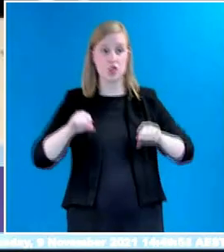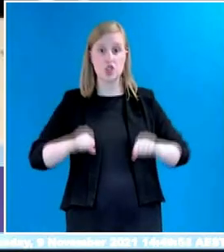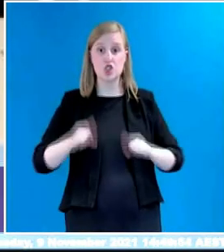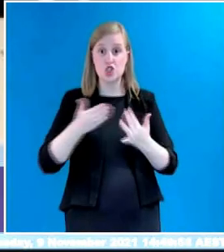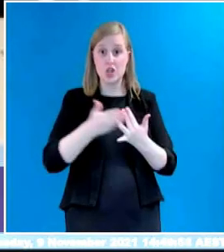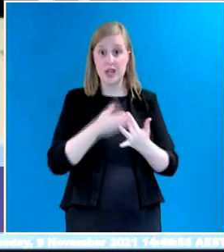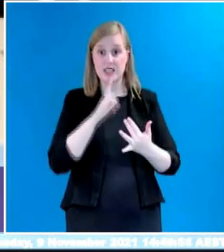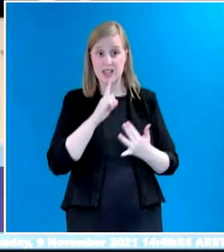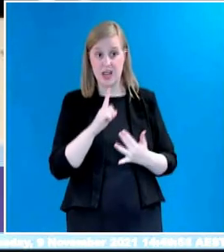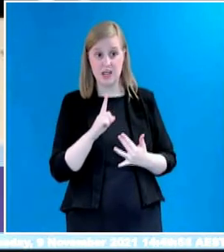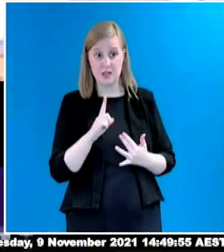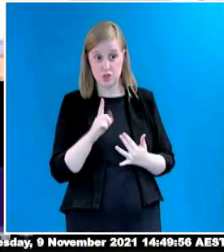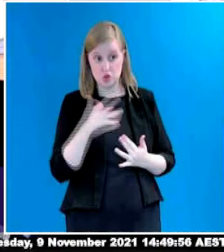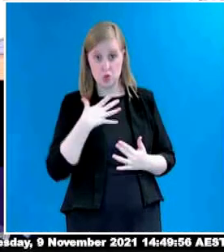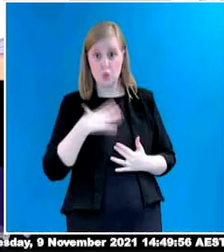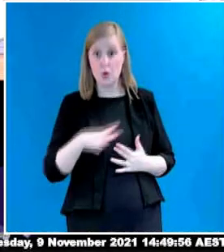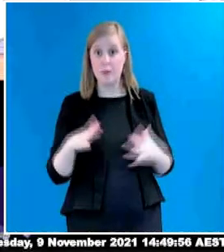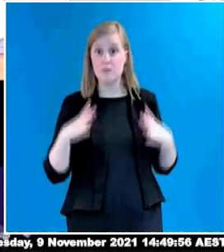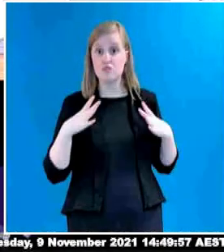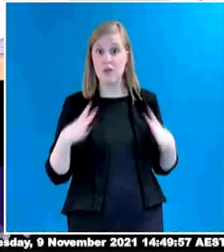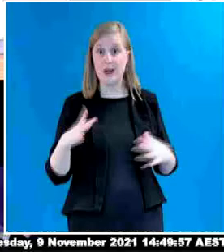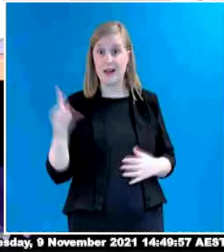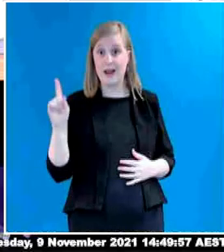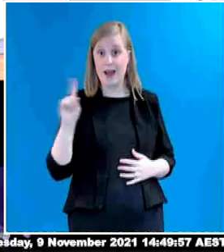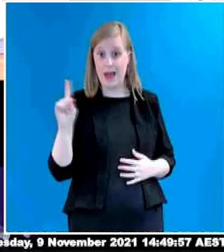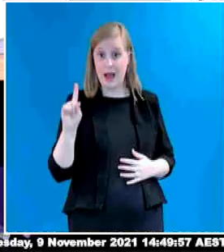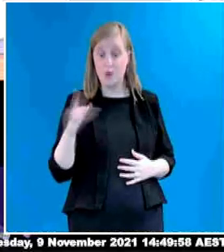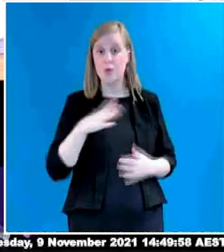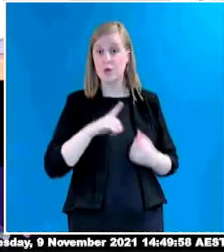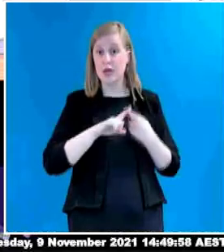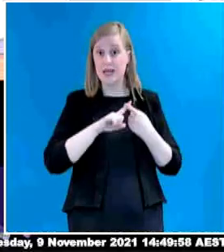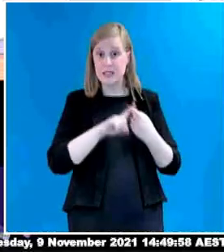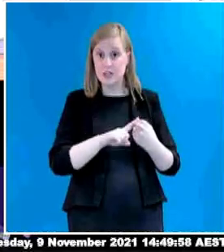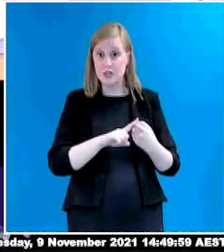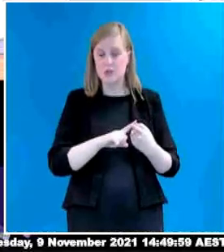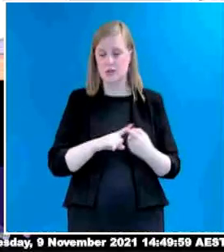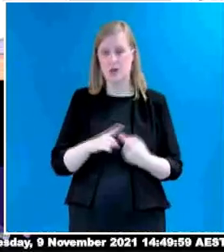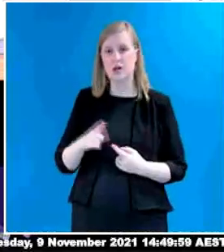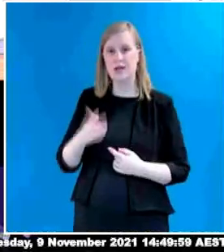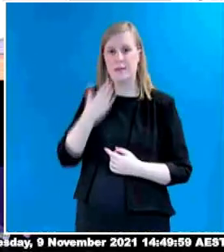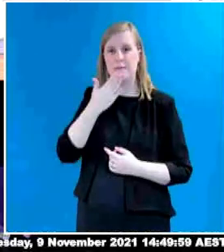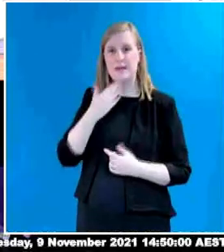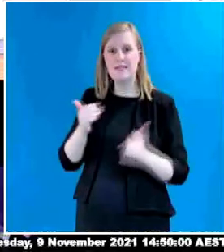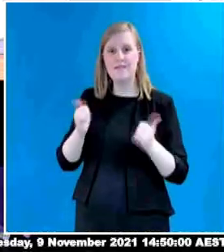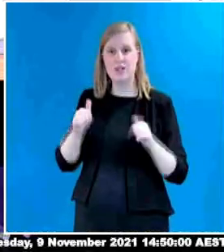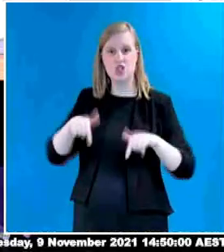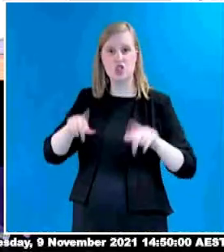Do you wish to have that now or do you wish to continue? Can I finish this topic and then have a break? Yes, sure.